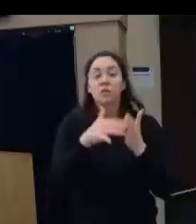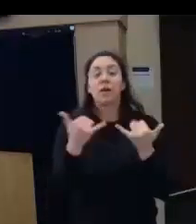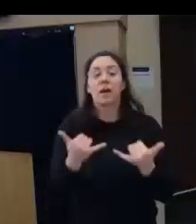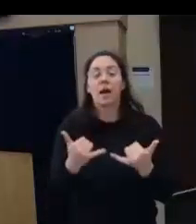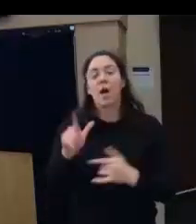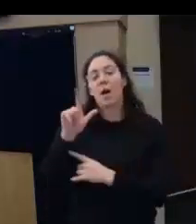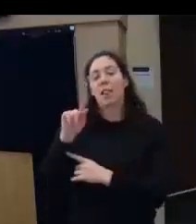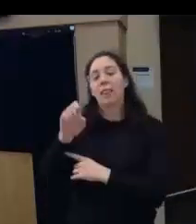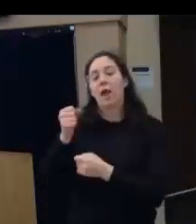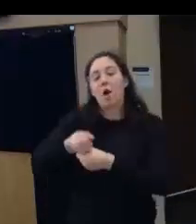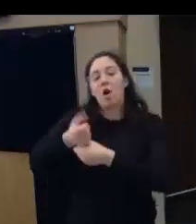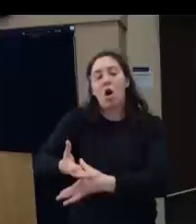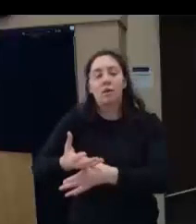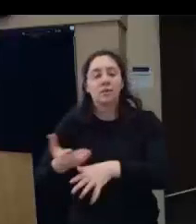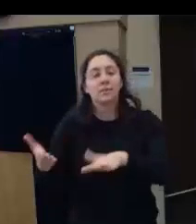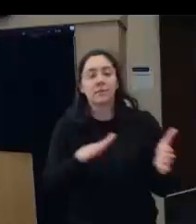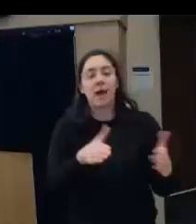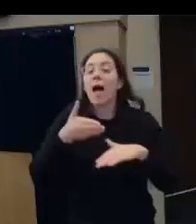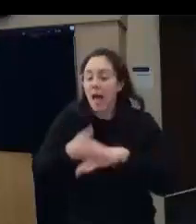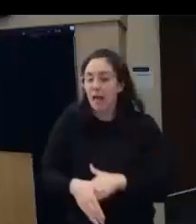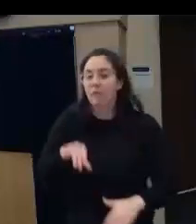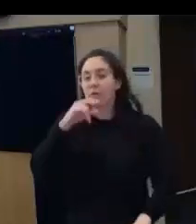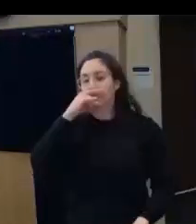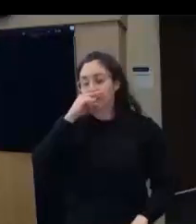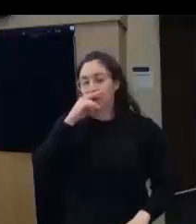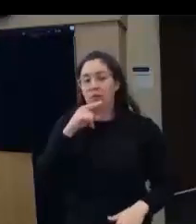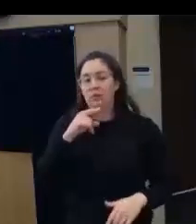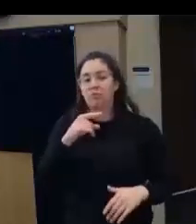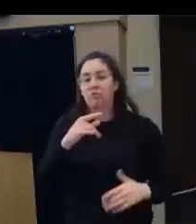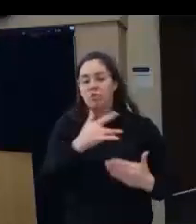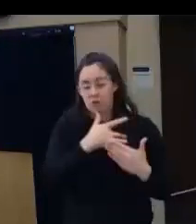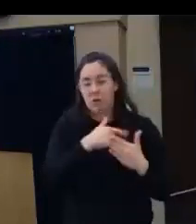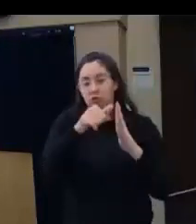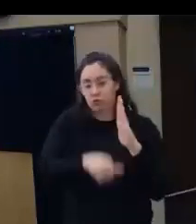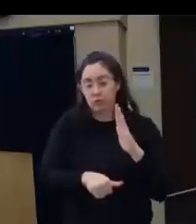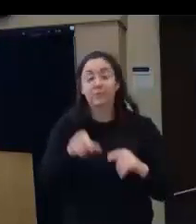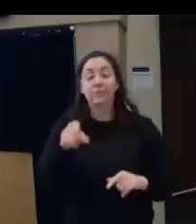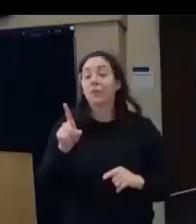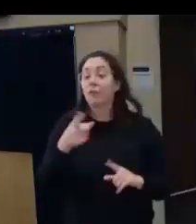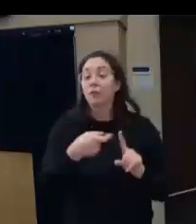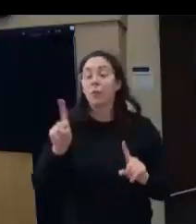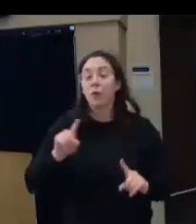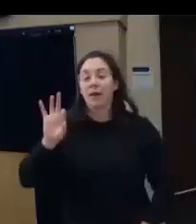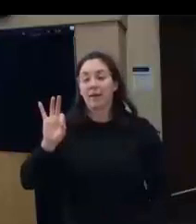death after pediatric cardiac surgery this one is from Finland and they the purpose of this study